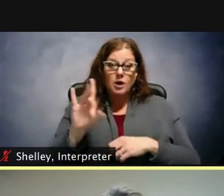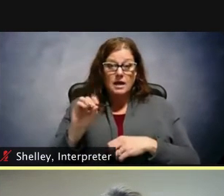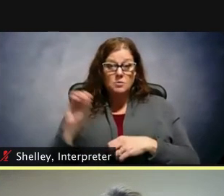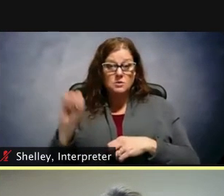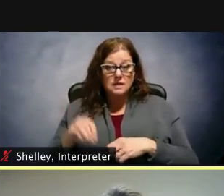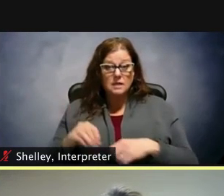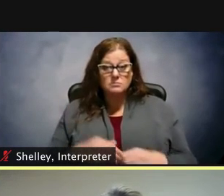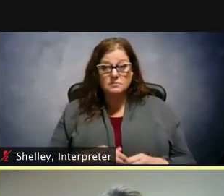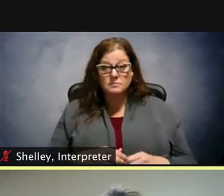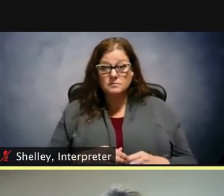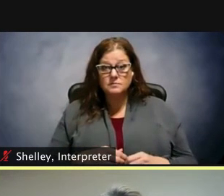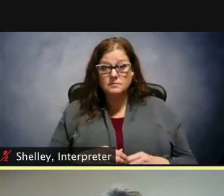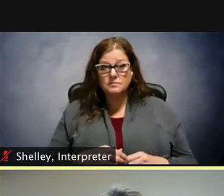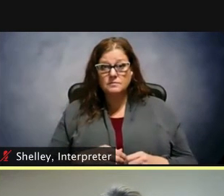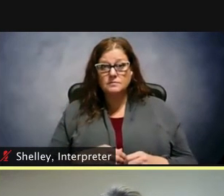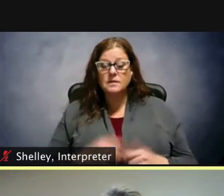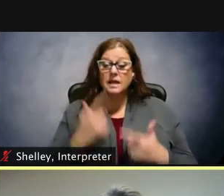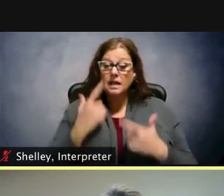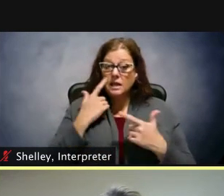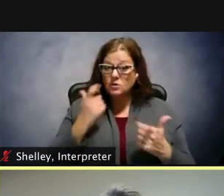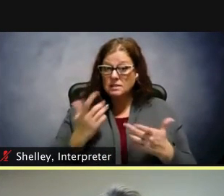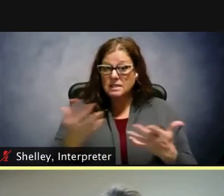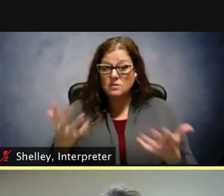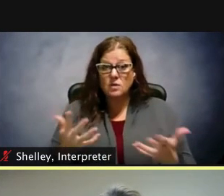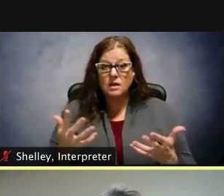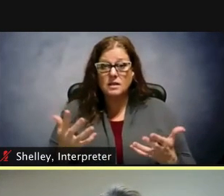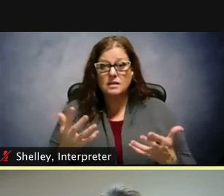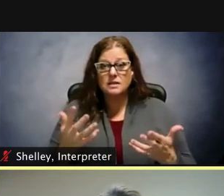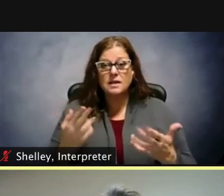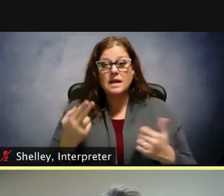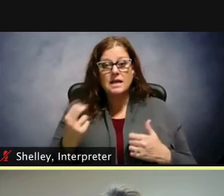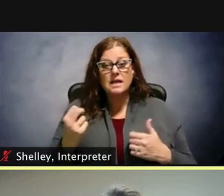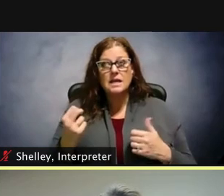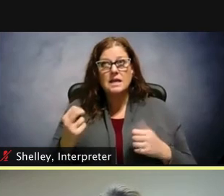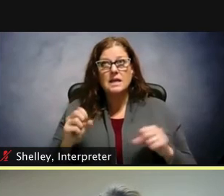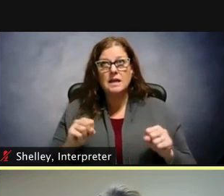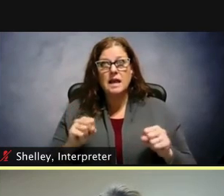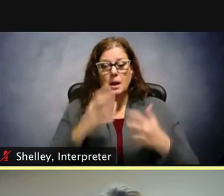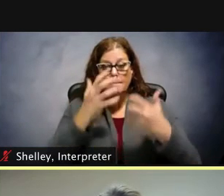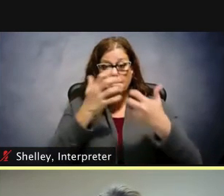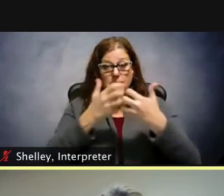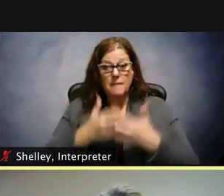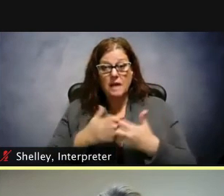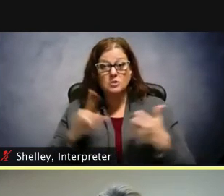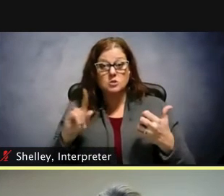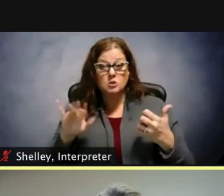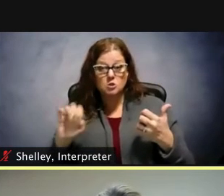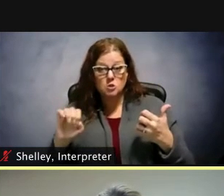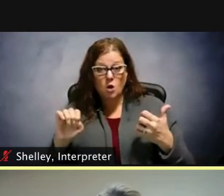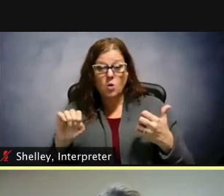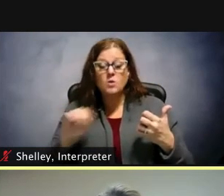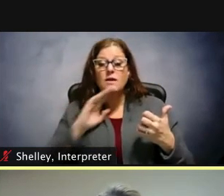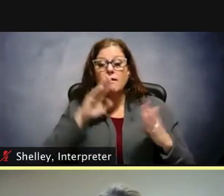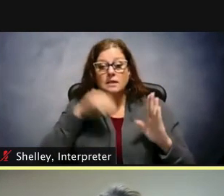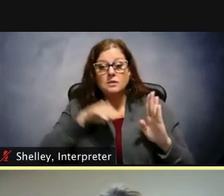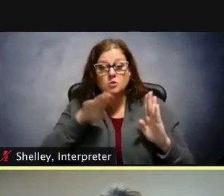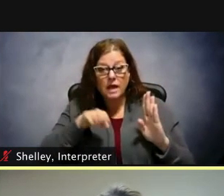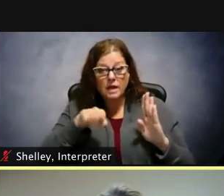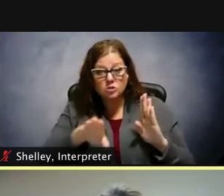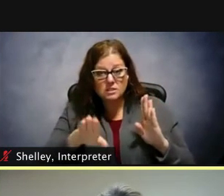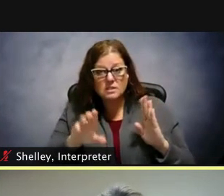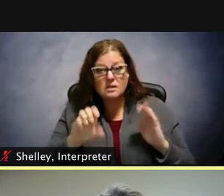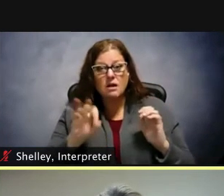what was interesting is that he could match the tone and the intonation of the person that was